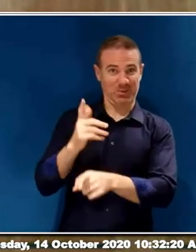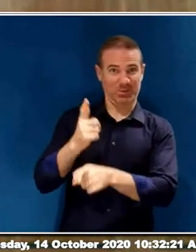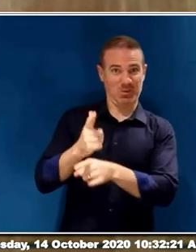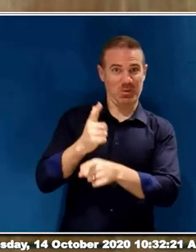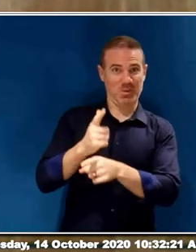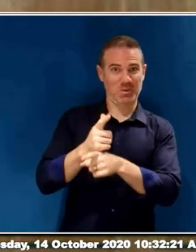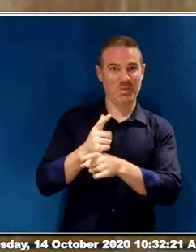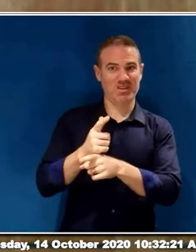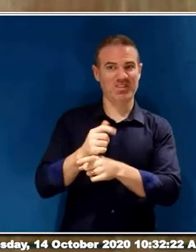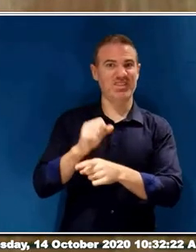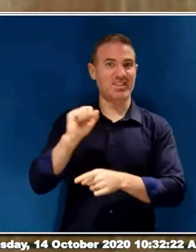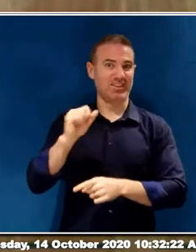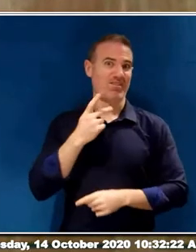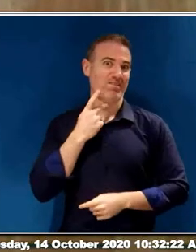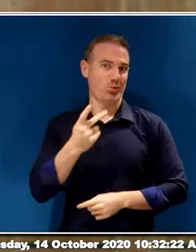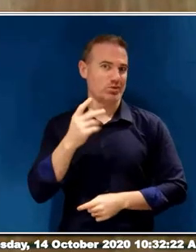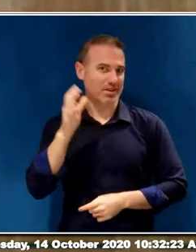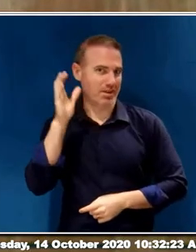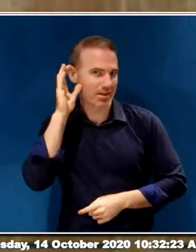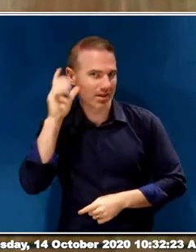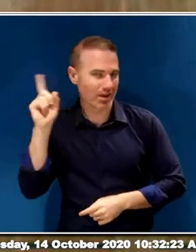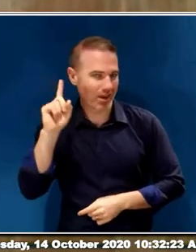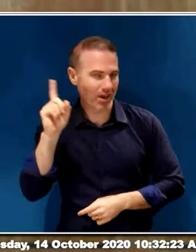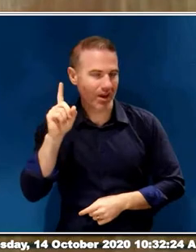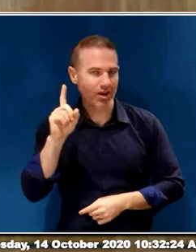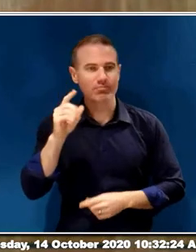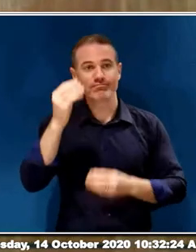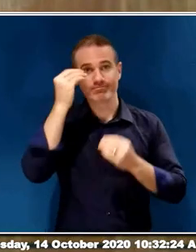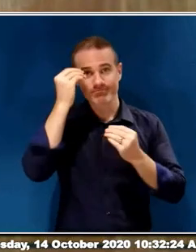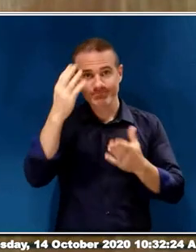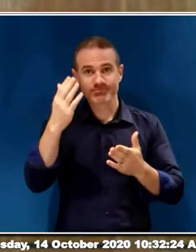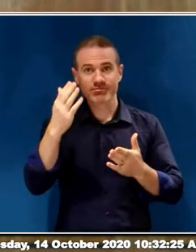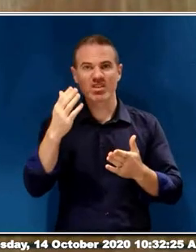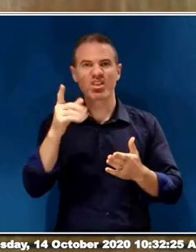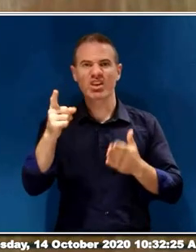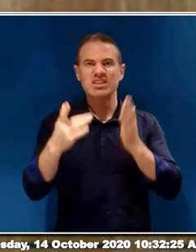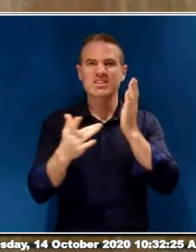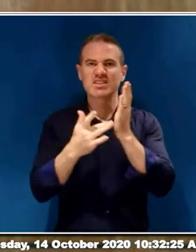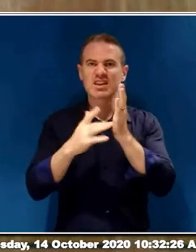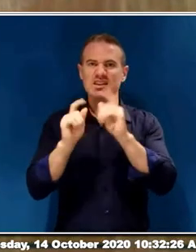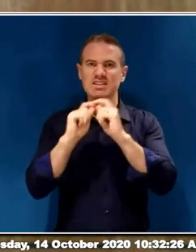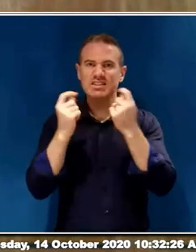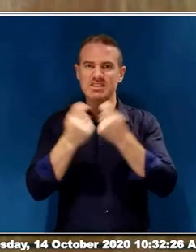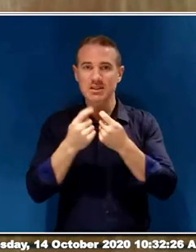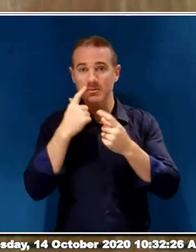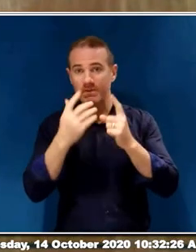IND.0019.0002.0011.